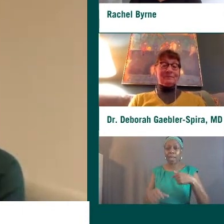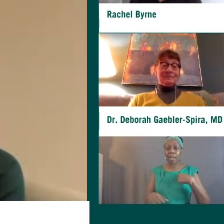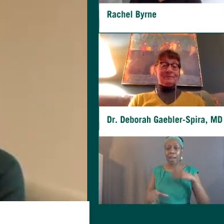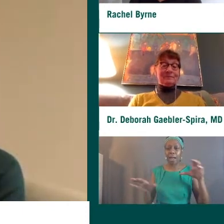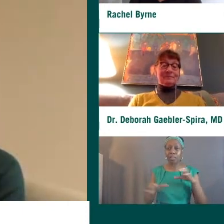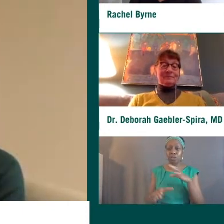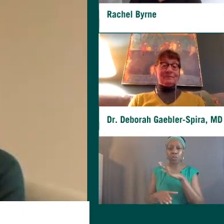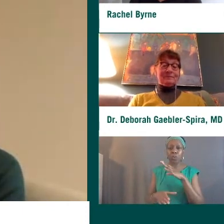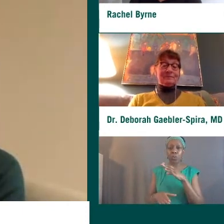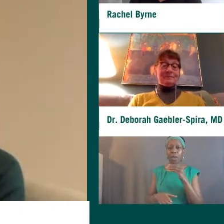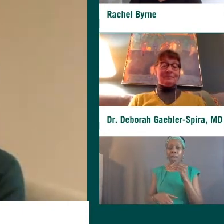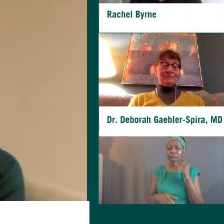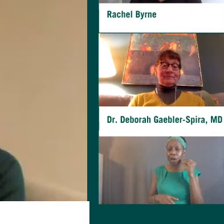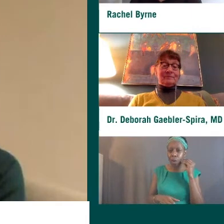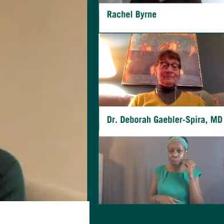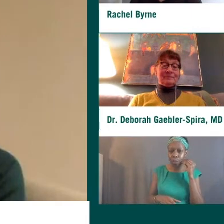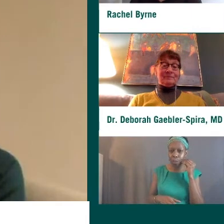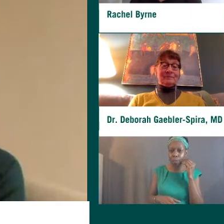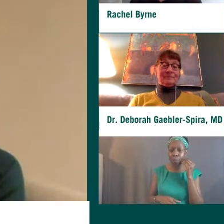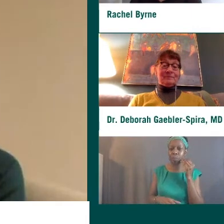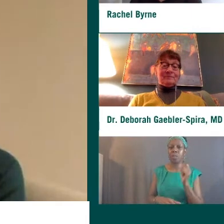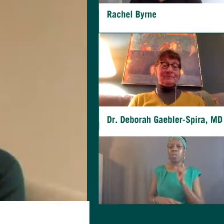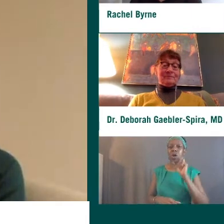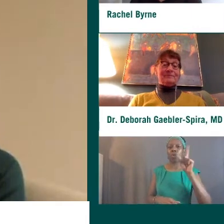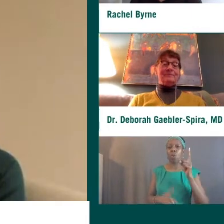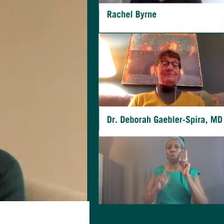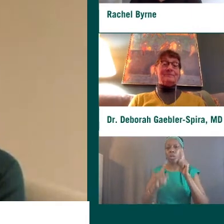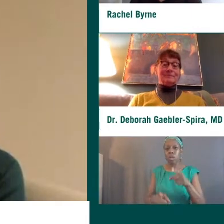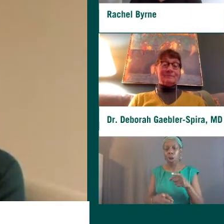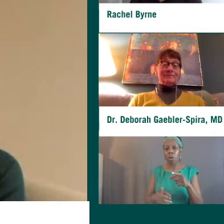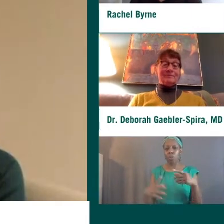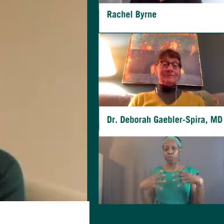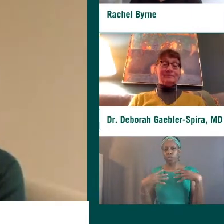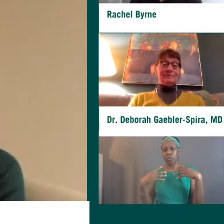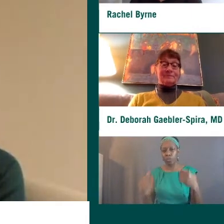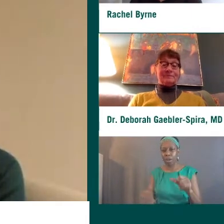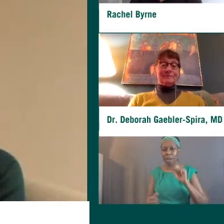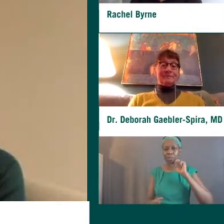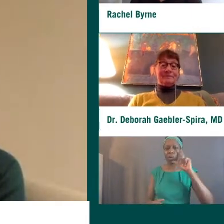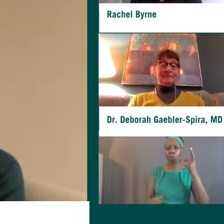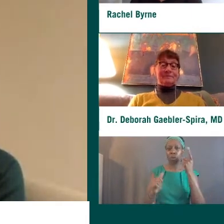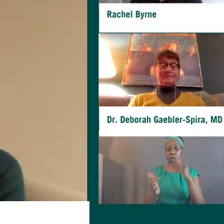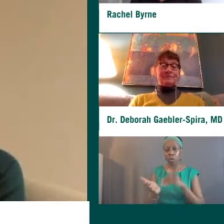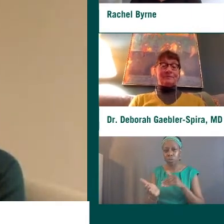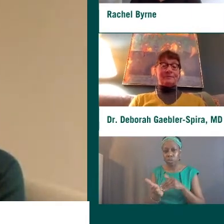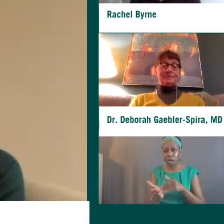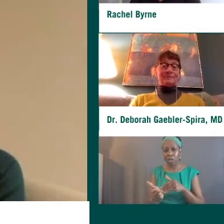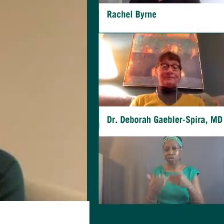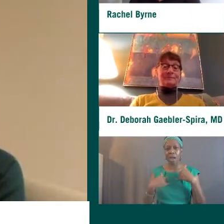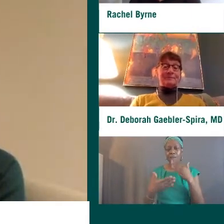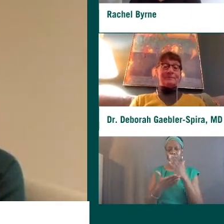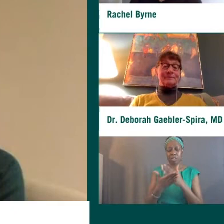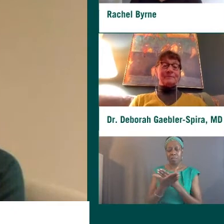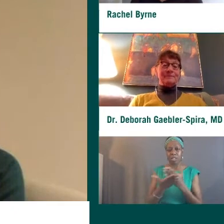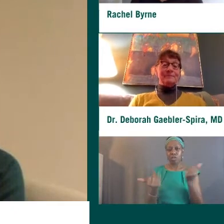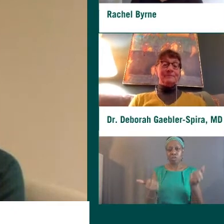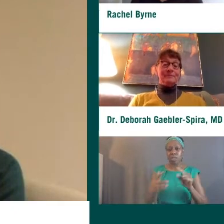going to your doctors. There are certain things that you can start to incorporate in their lifestyle every day at home.